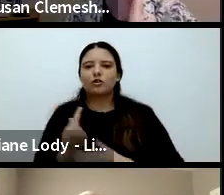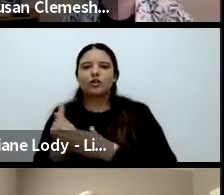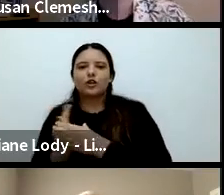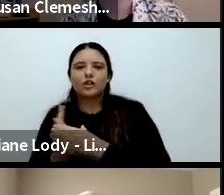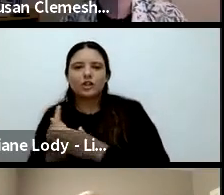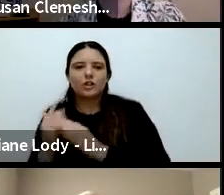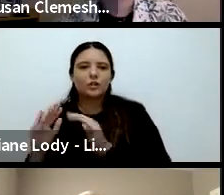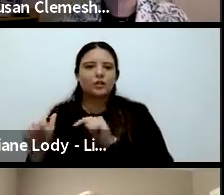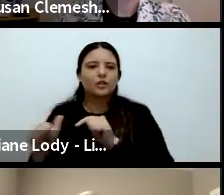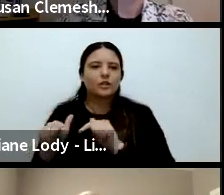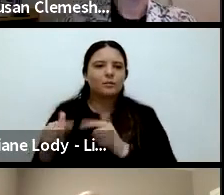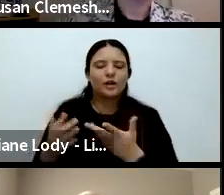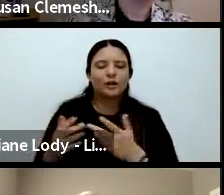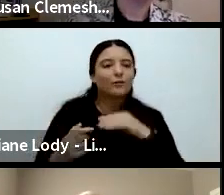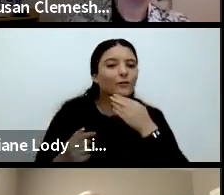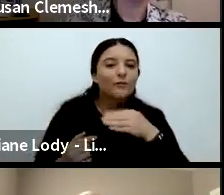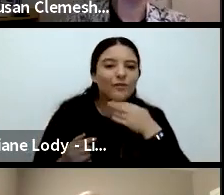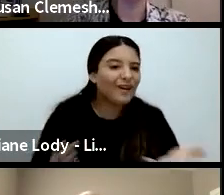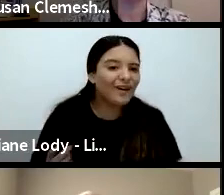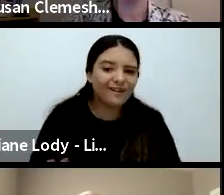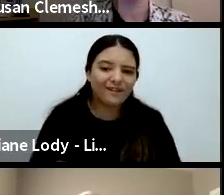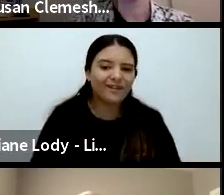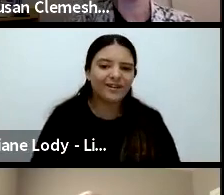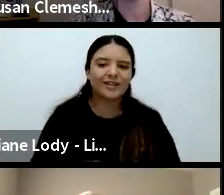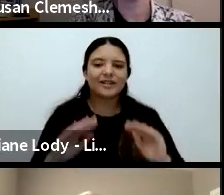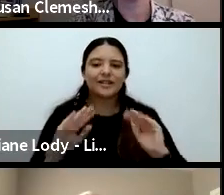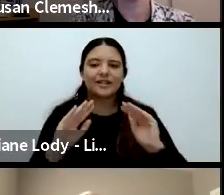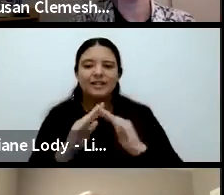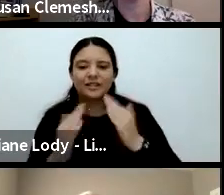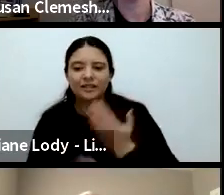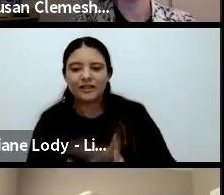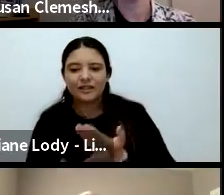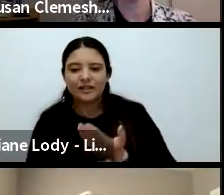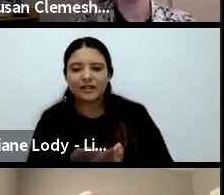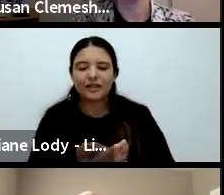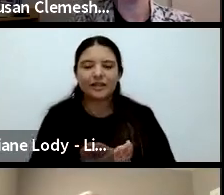them.